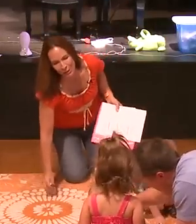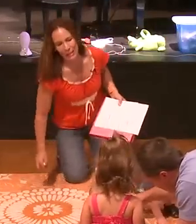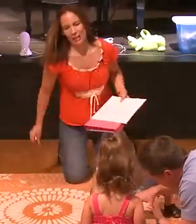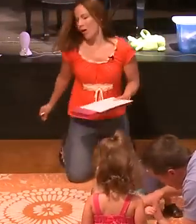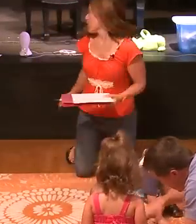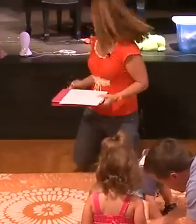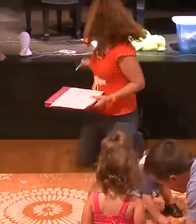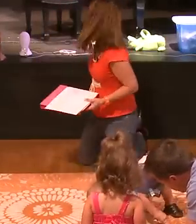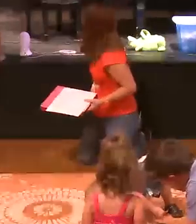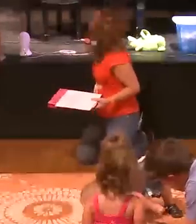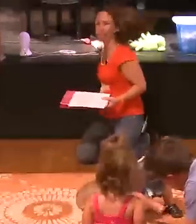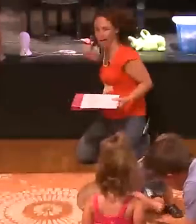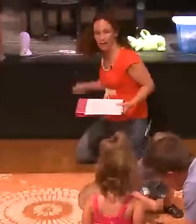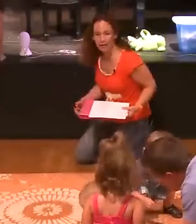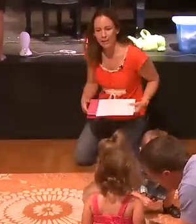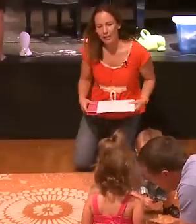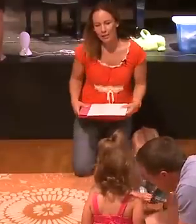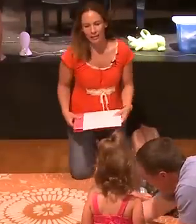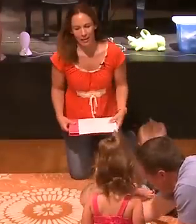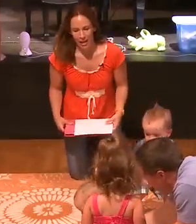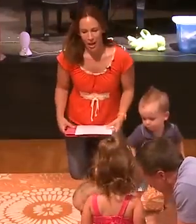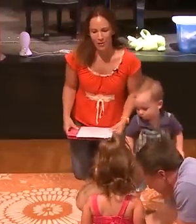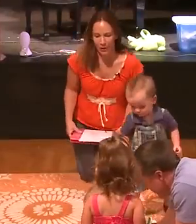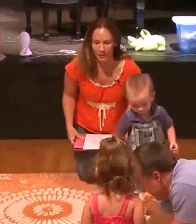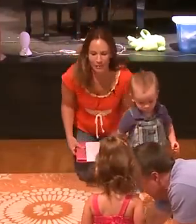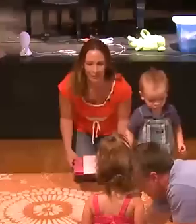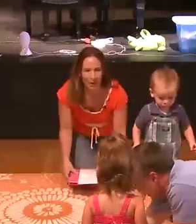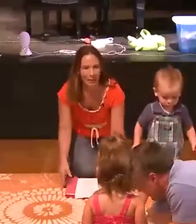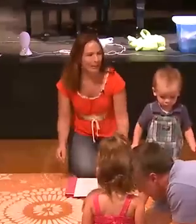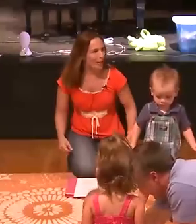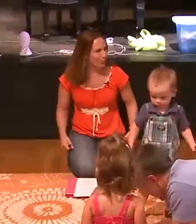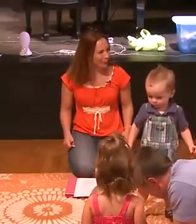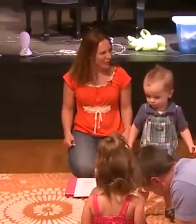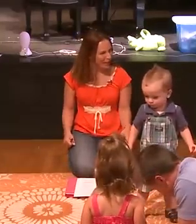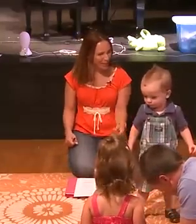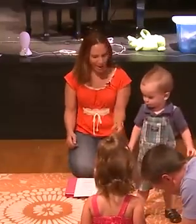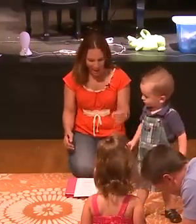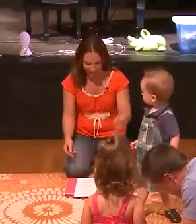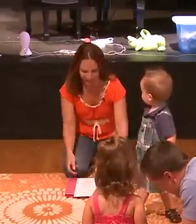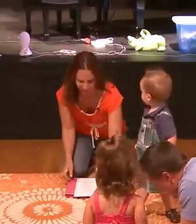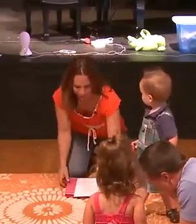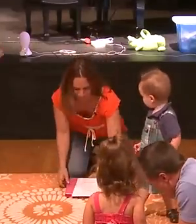Spencer is going to eat all the crayons I think. Huh, Spencer. He's like why clean up when we can make a mess?